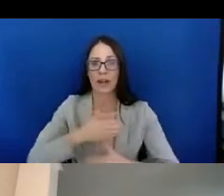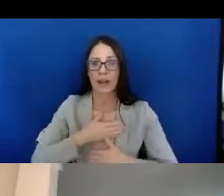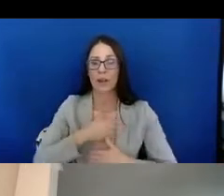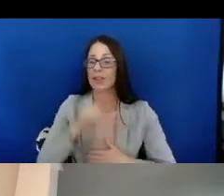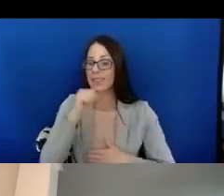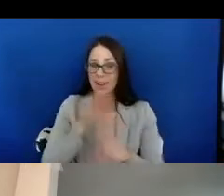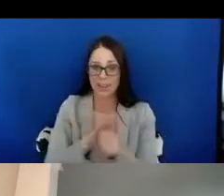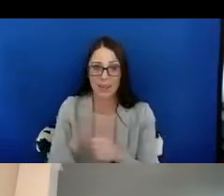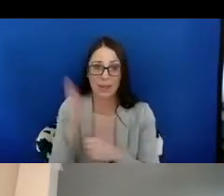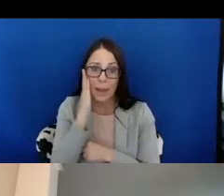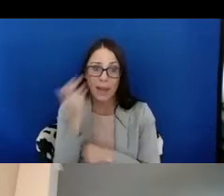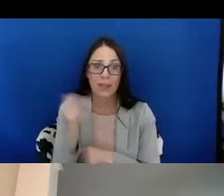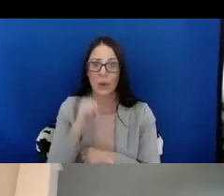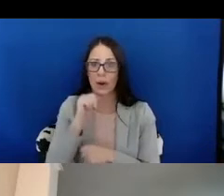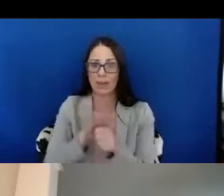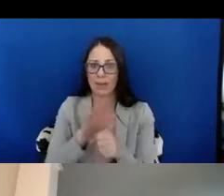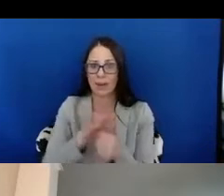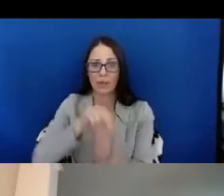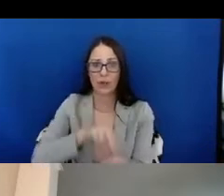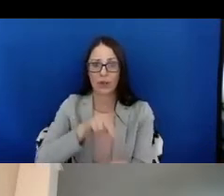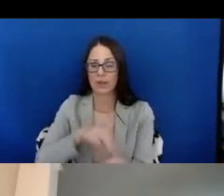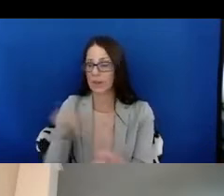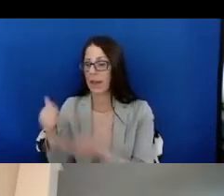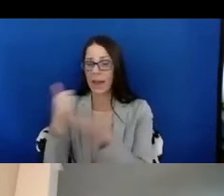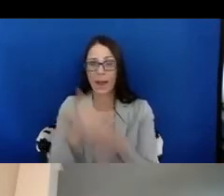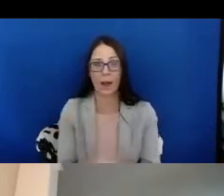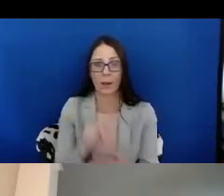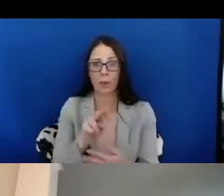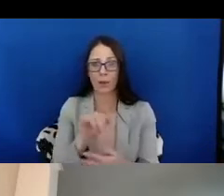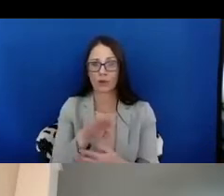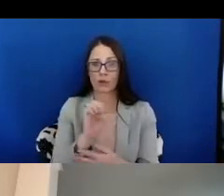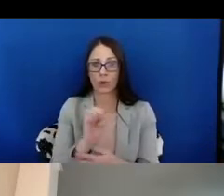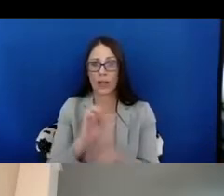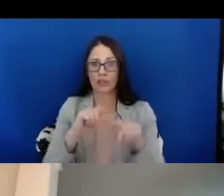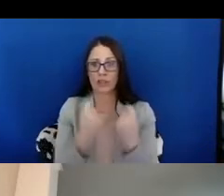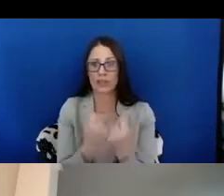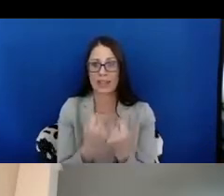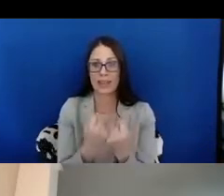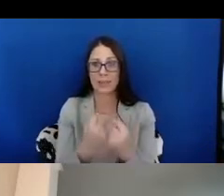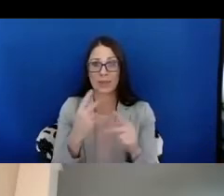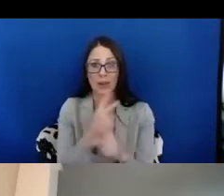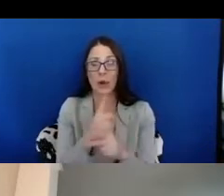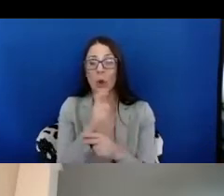15:55:47 They help triage teams figure out to whom to give the sparse resources at times